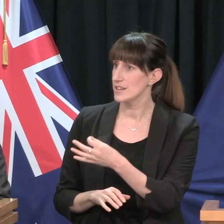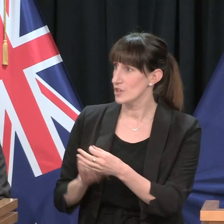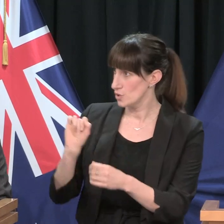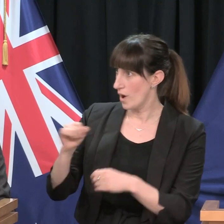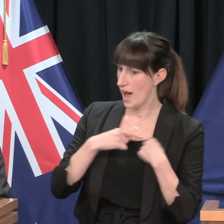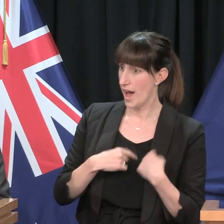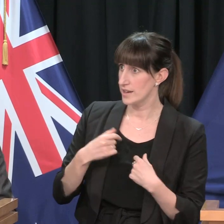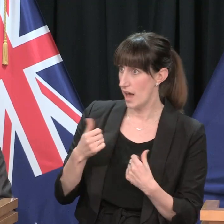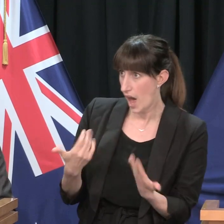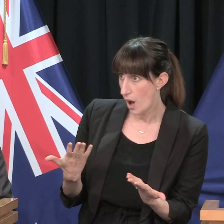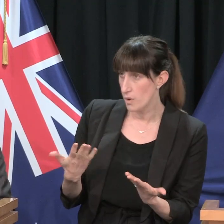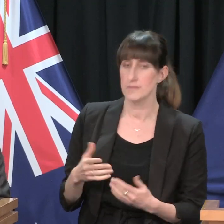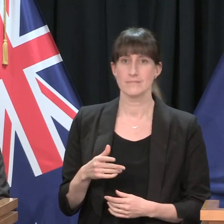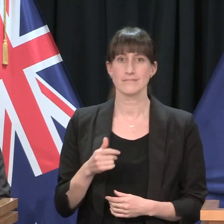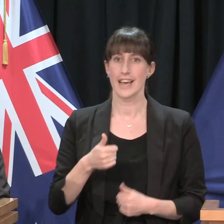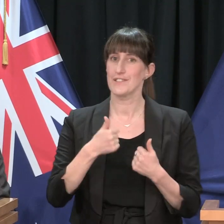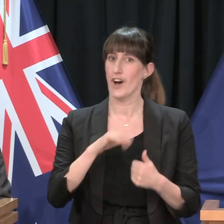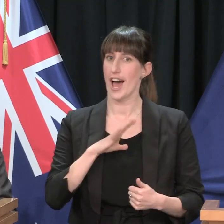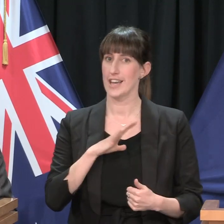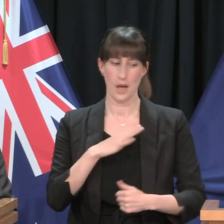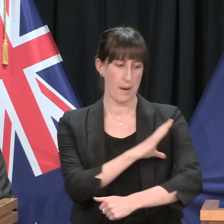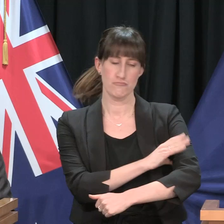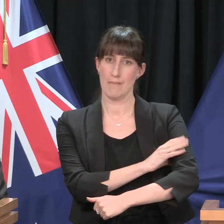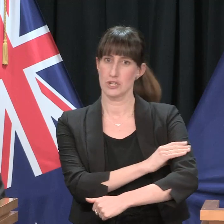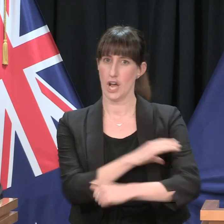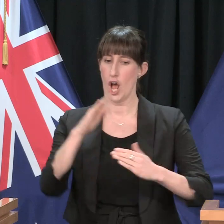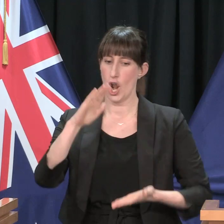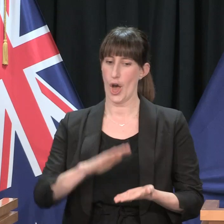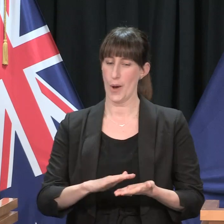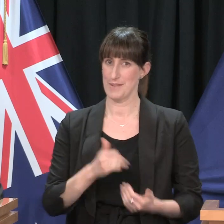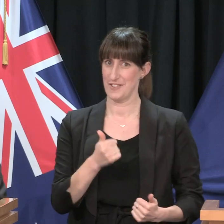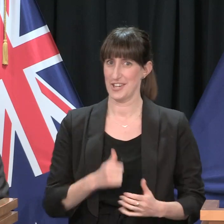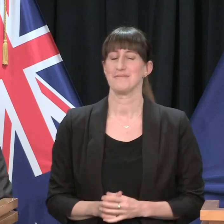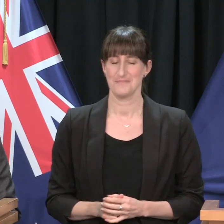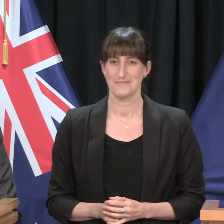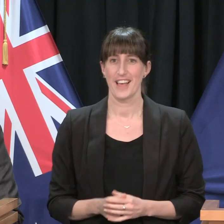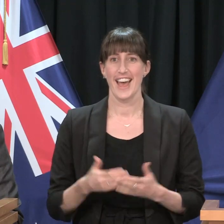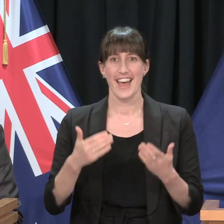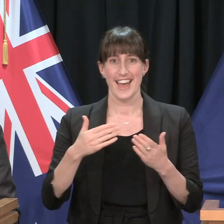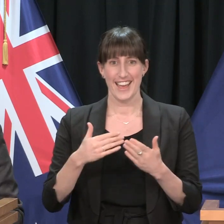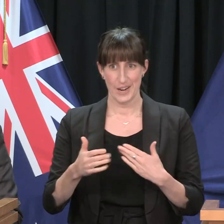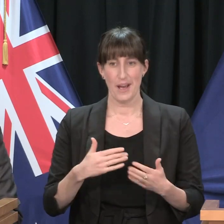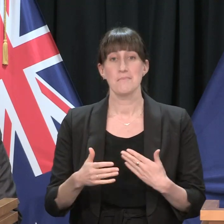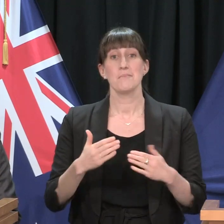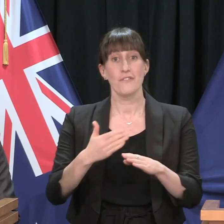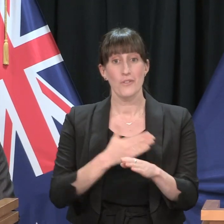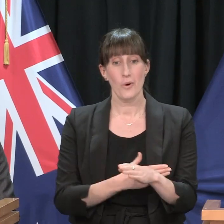welcome to go and see them, if you wish to. My heart is fine! It is an exceptionally - very